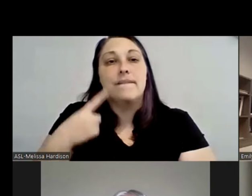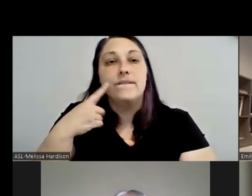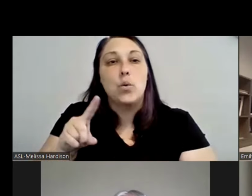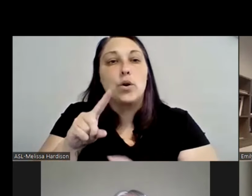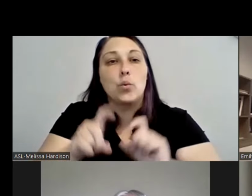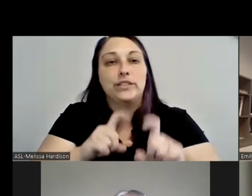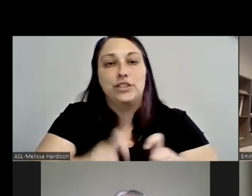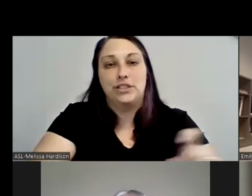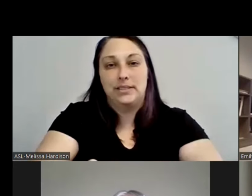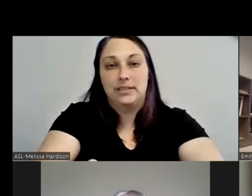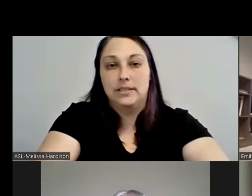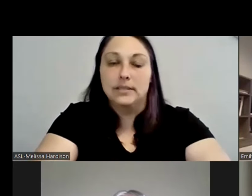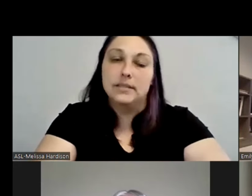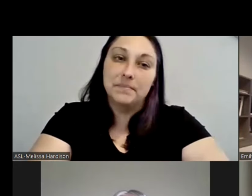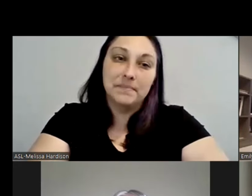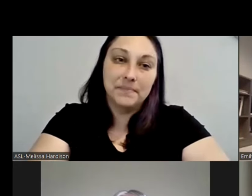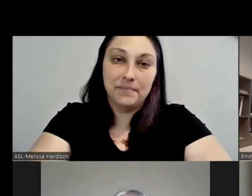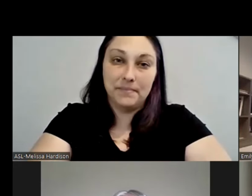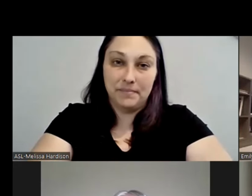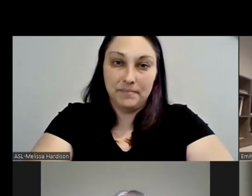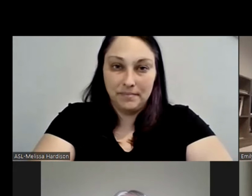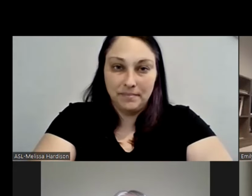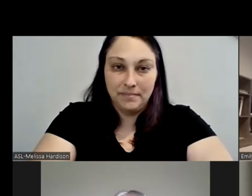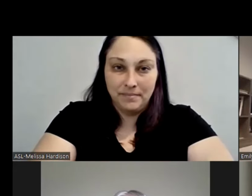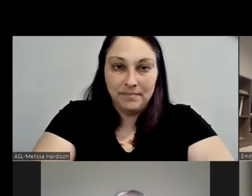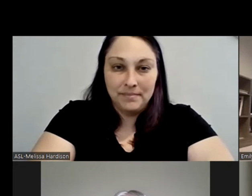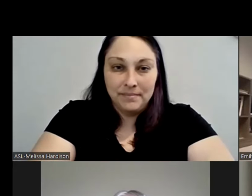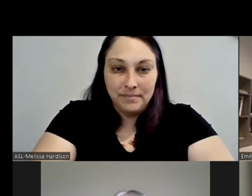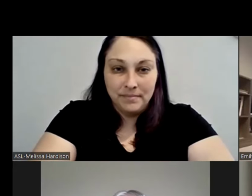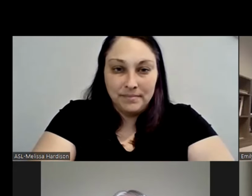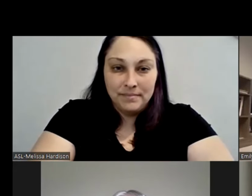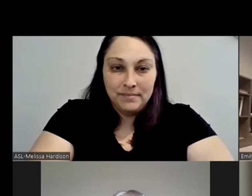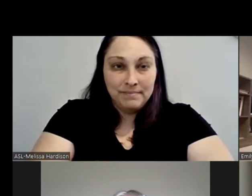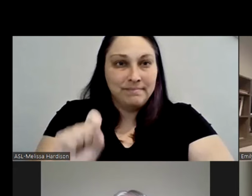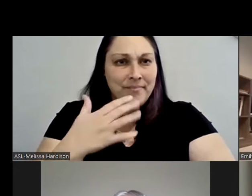For the lights, some of this is due to conserving energy. Some people do not want their bills to be higher.